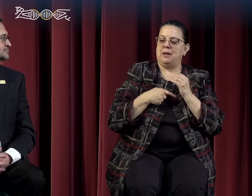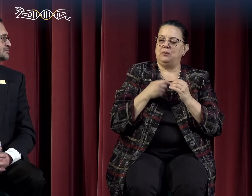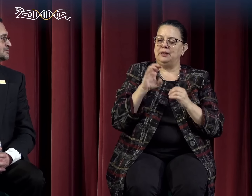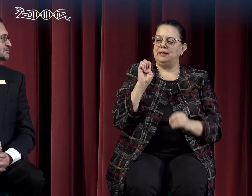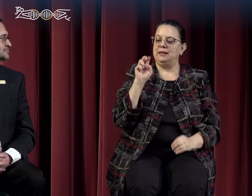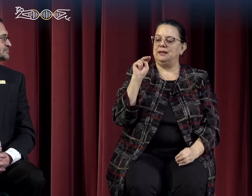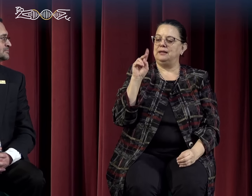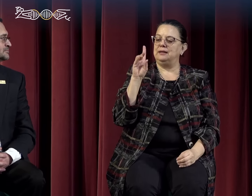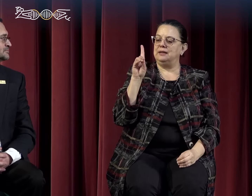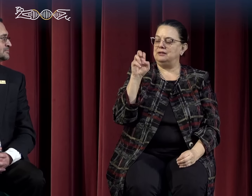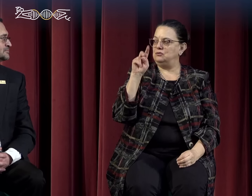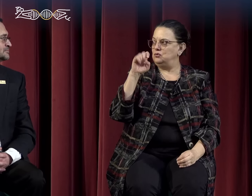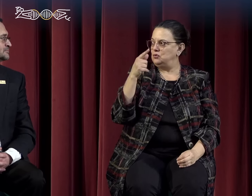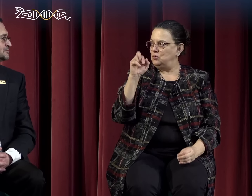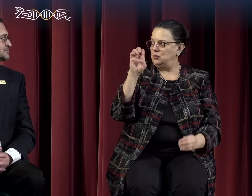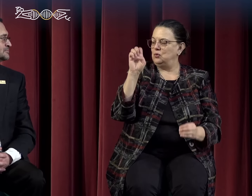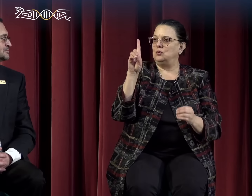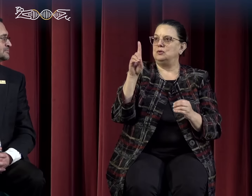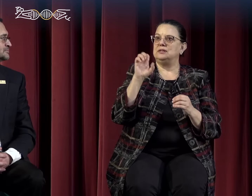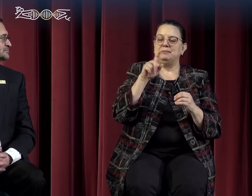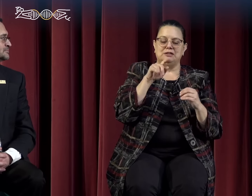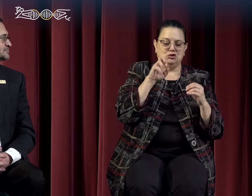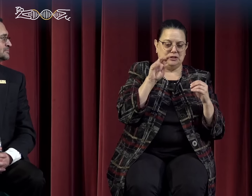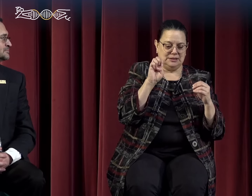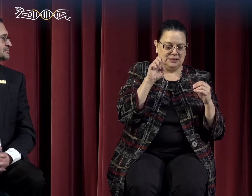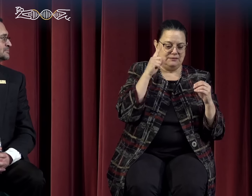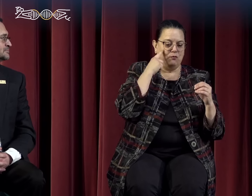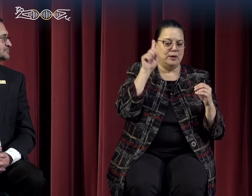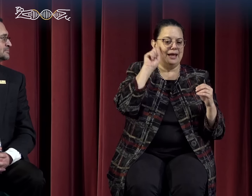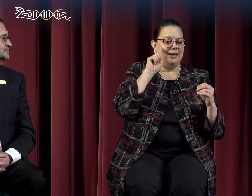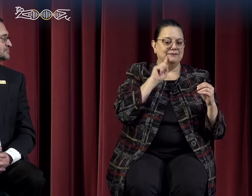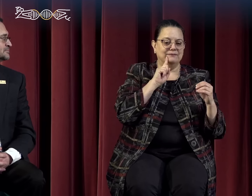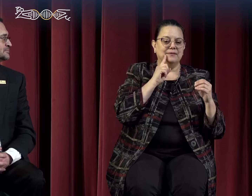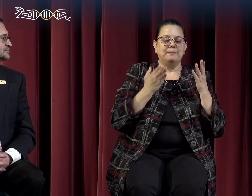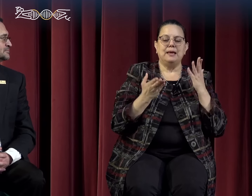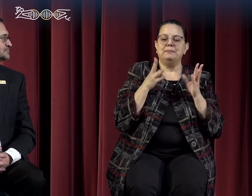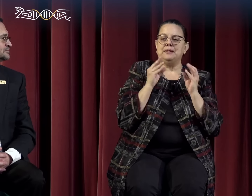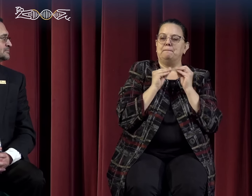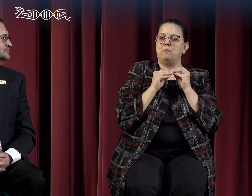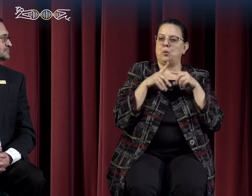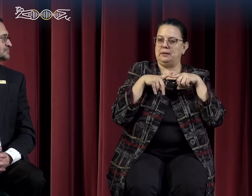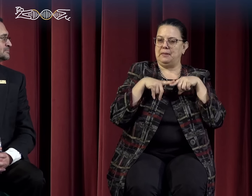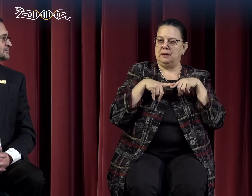I think if we're talking about ourselves as endangered species, I think it's